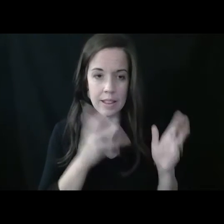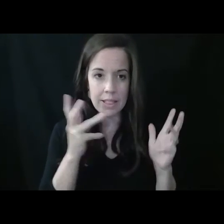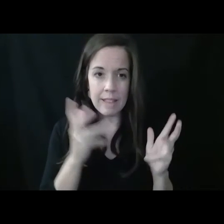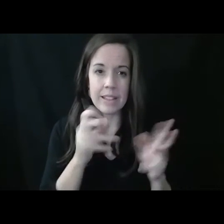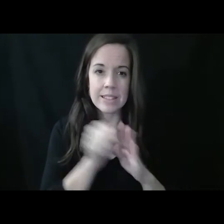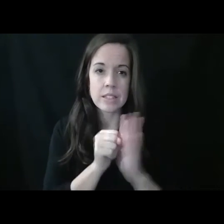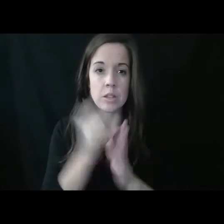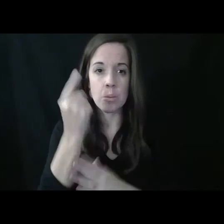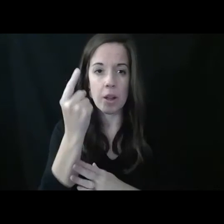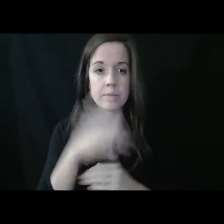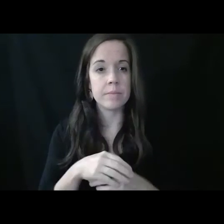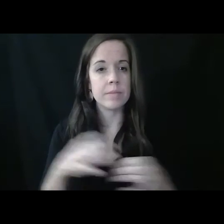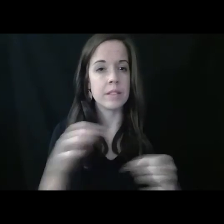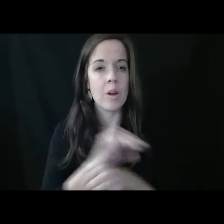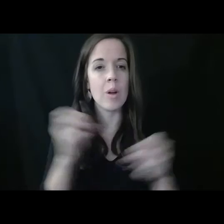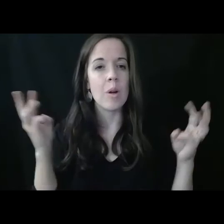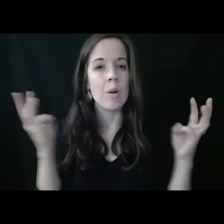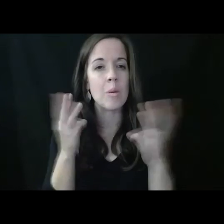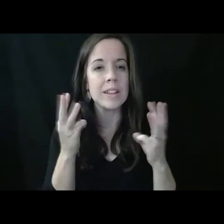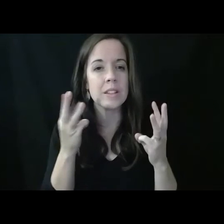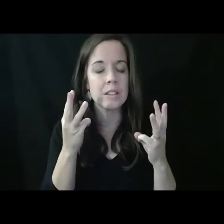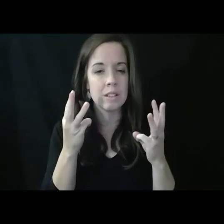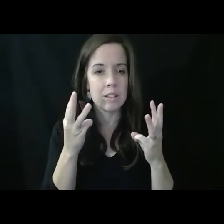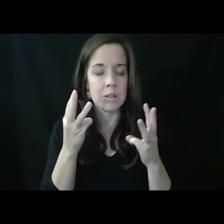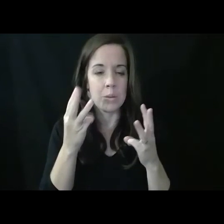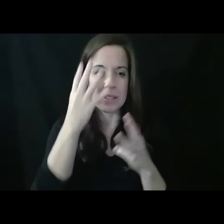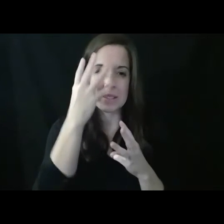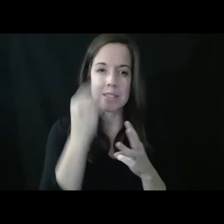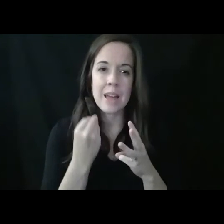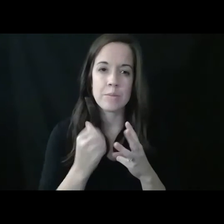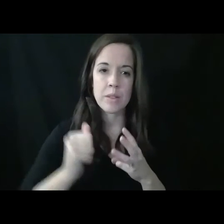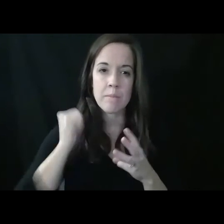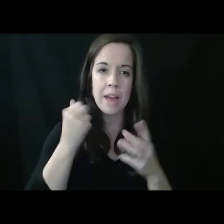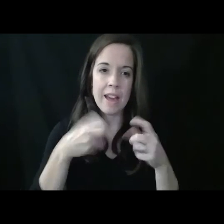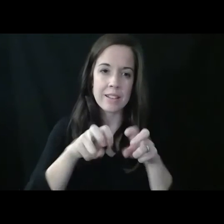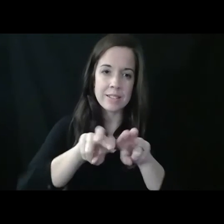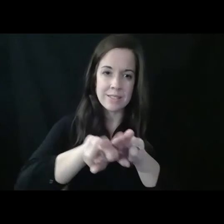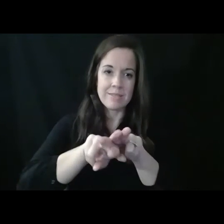All winter we slept with backs pressed against one another. I let him fuck me, regret,